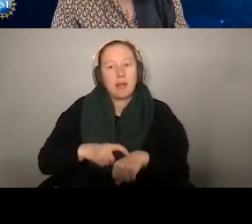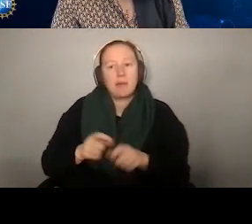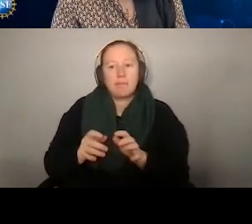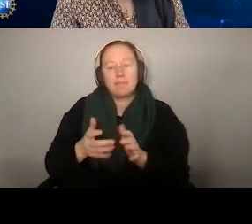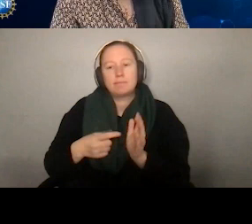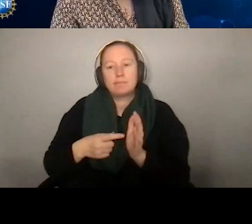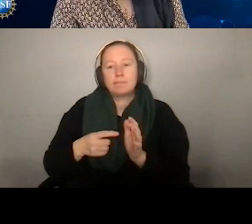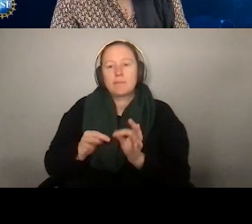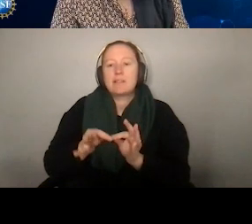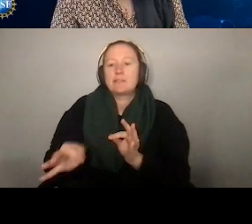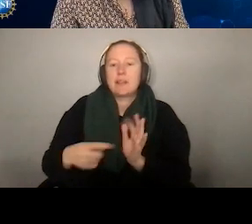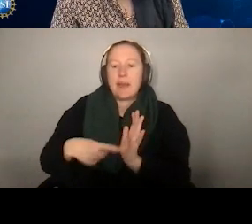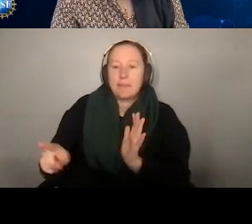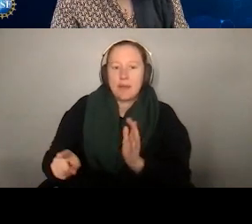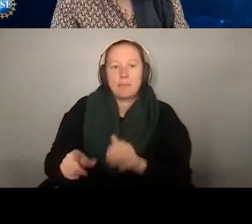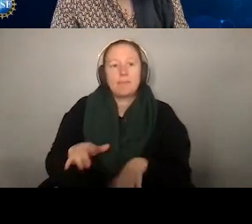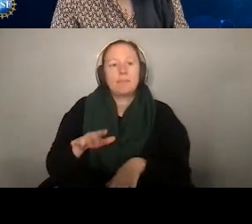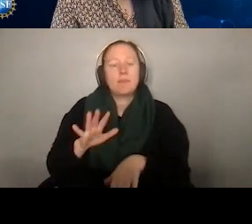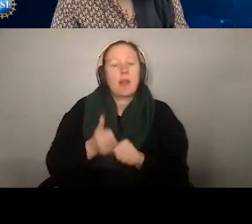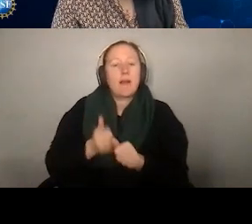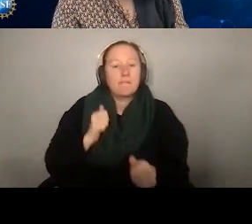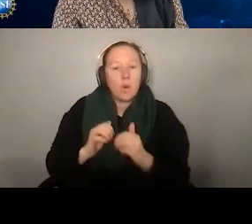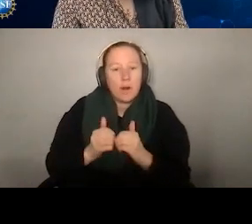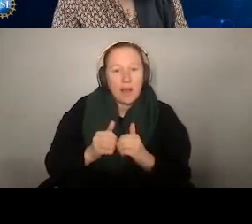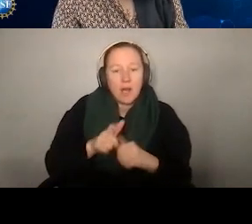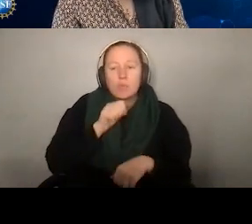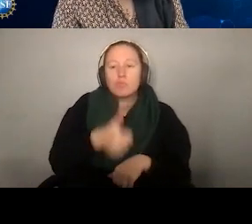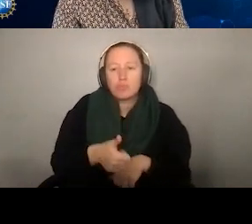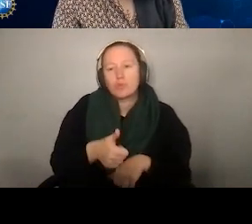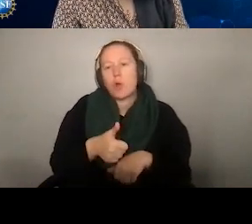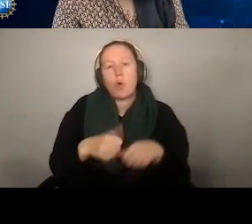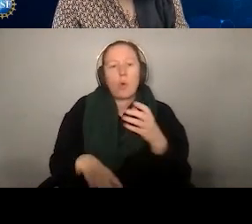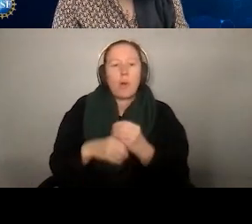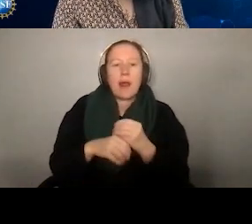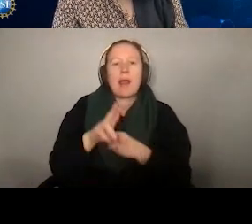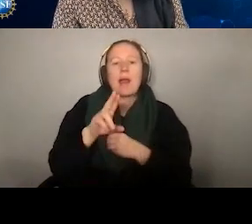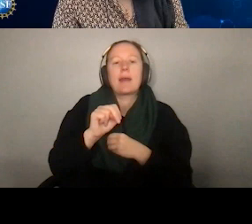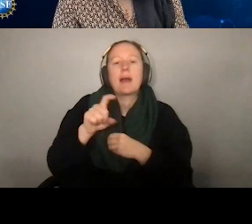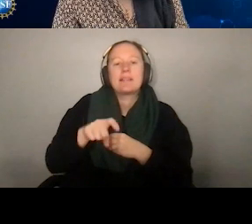You can avoid this review by not making unnecessary entries in the remarks field of your transaction,